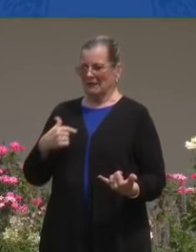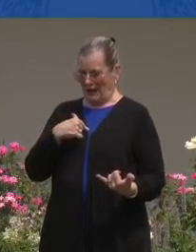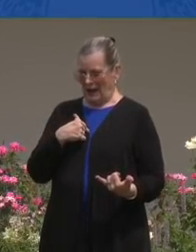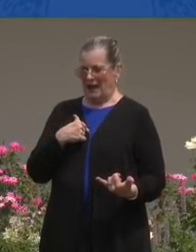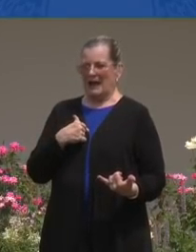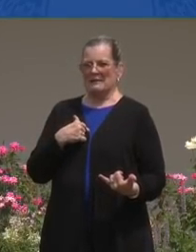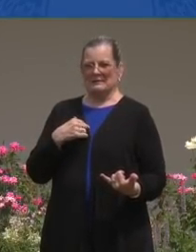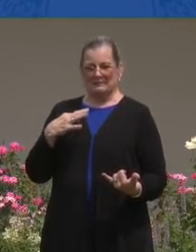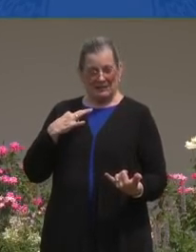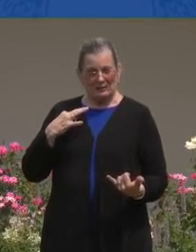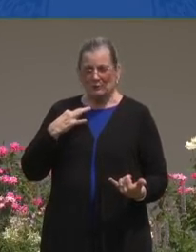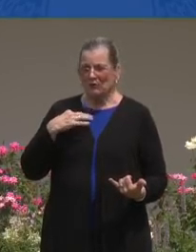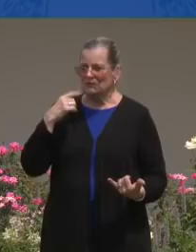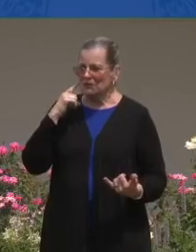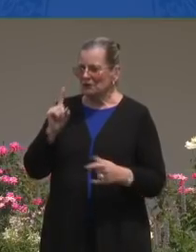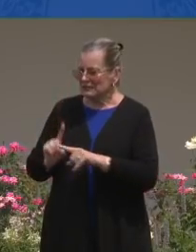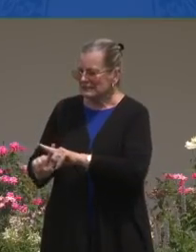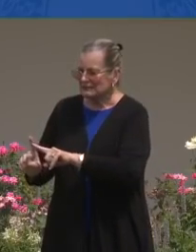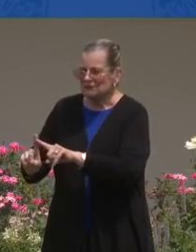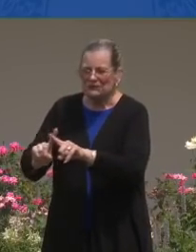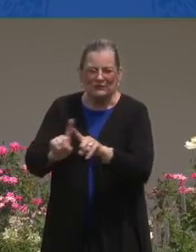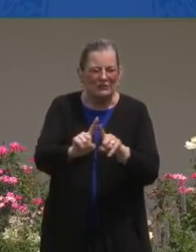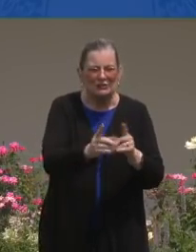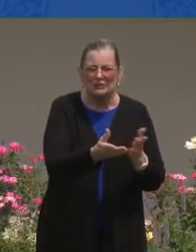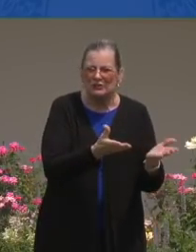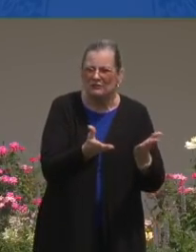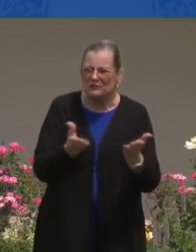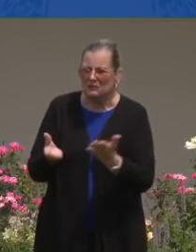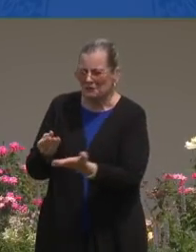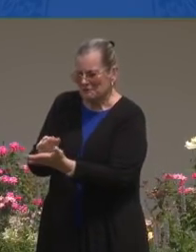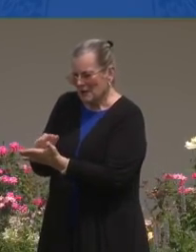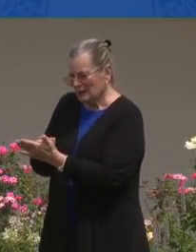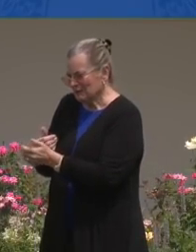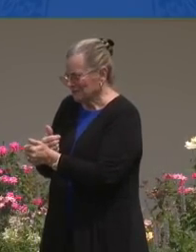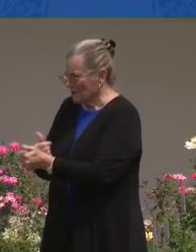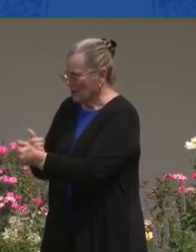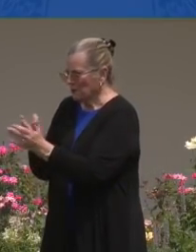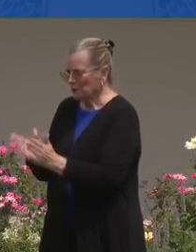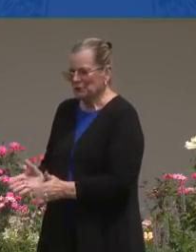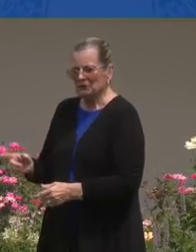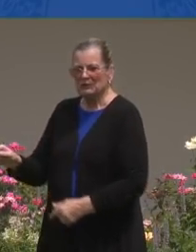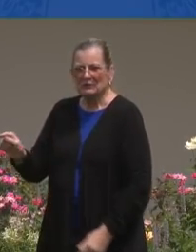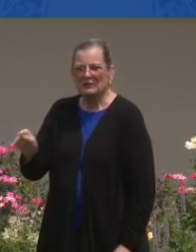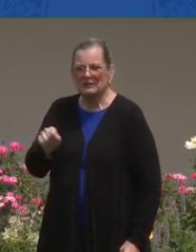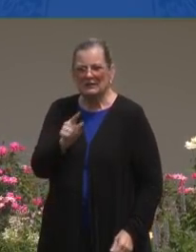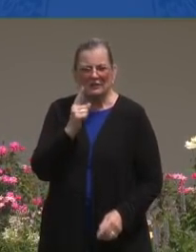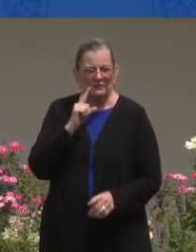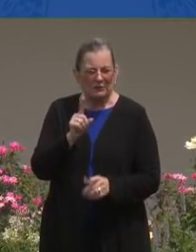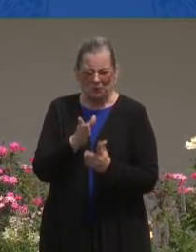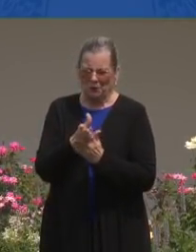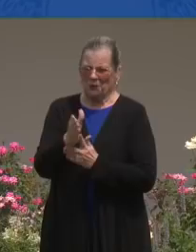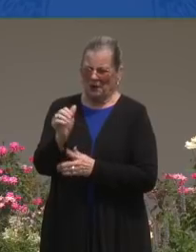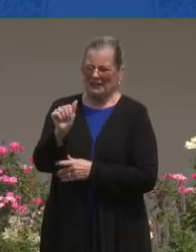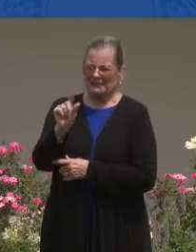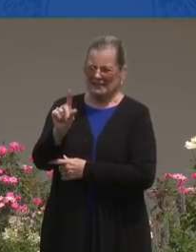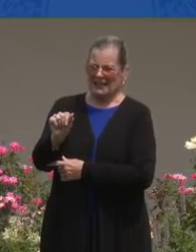The ADA, excuse me, push for a more inclusive environment for wheelchair users, like making more public buildings